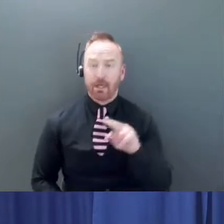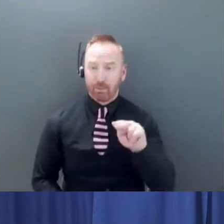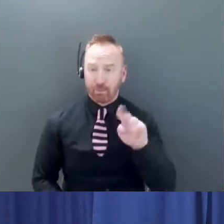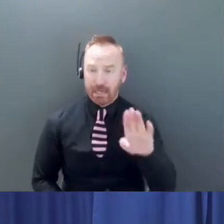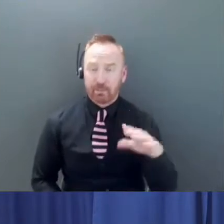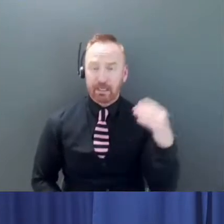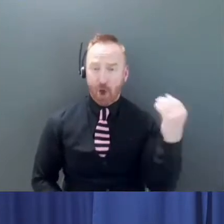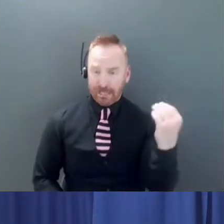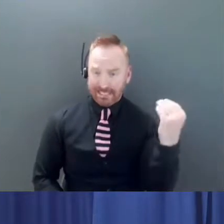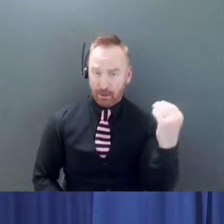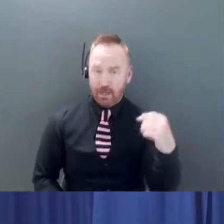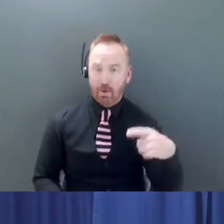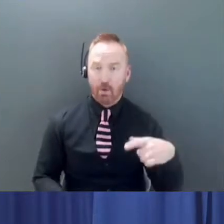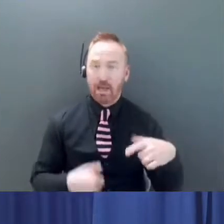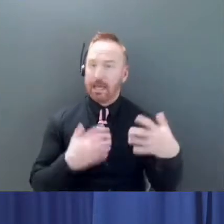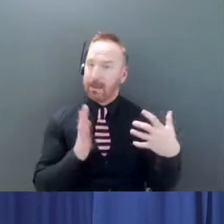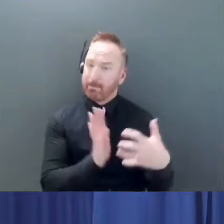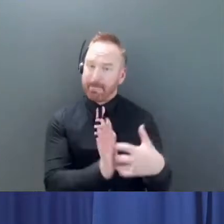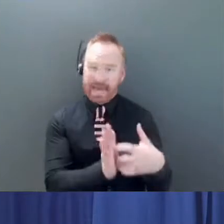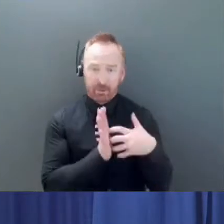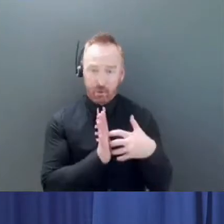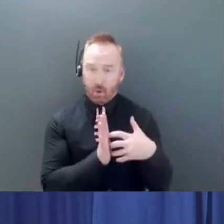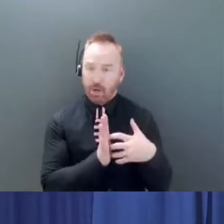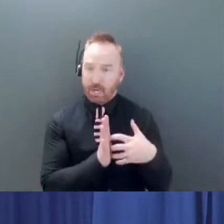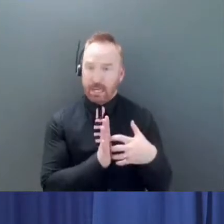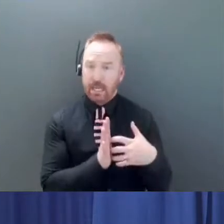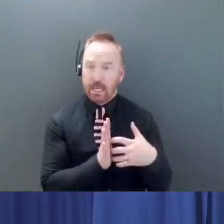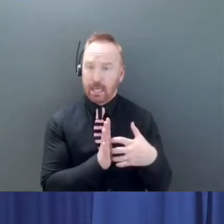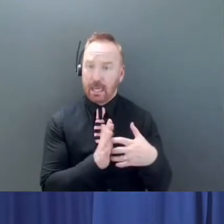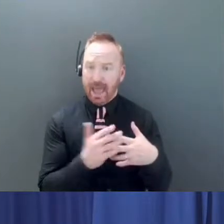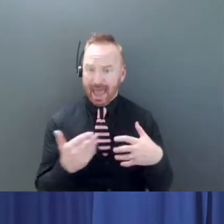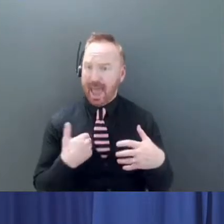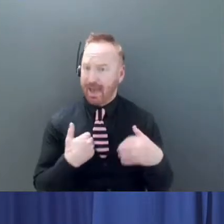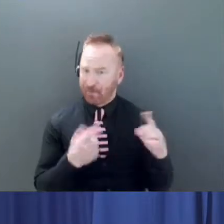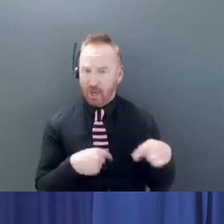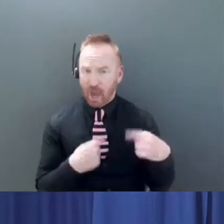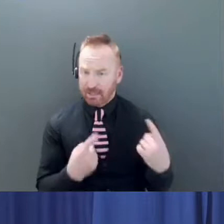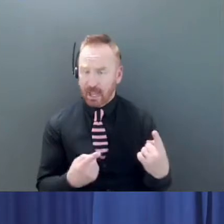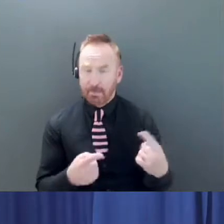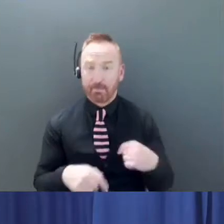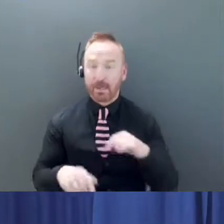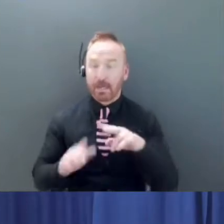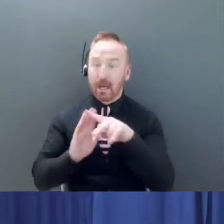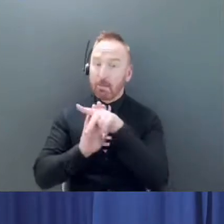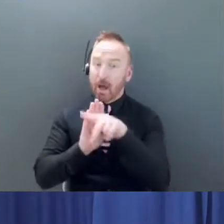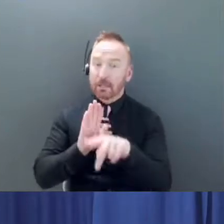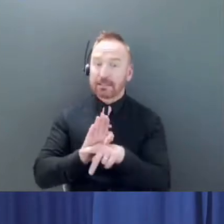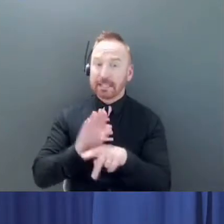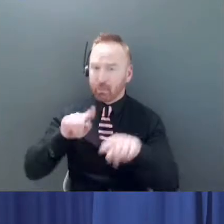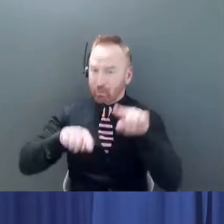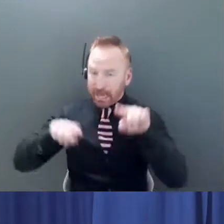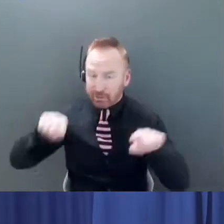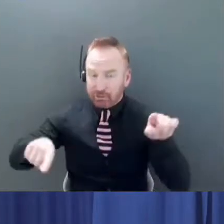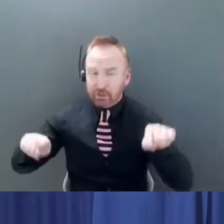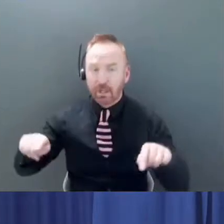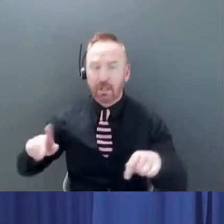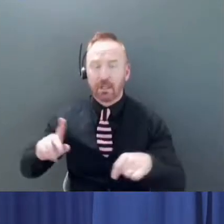for a long time. And again a range of policies